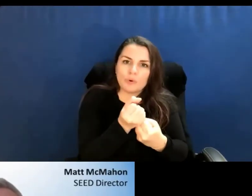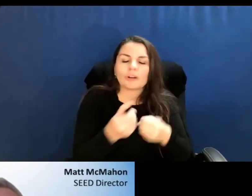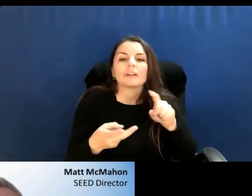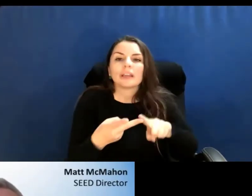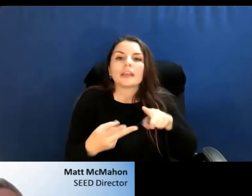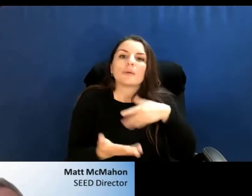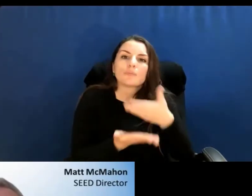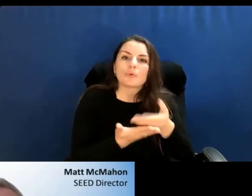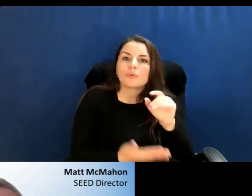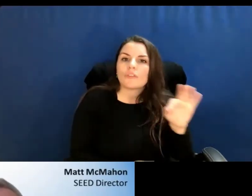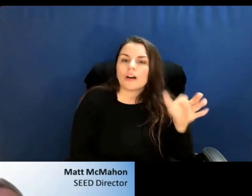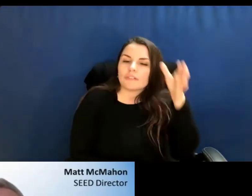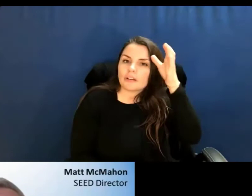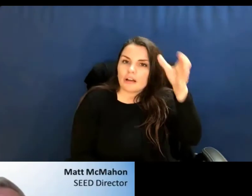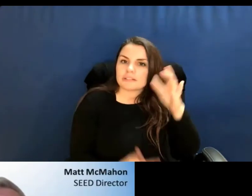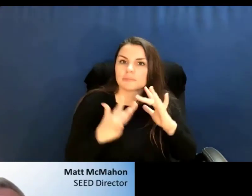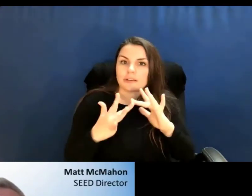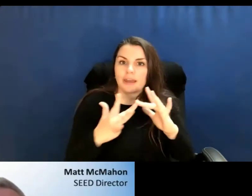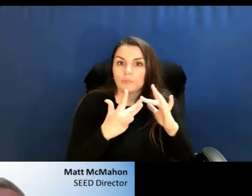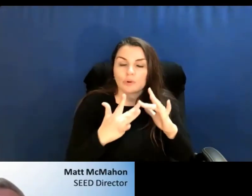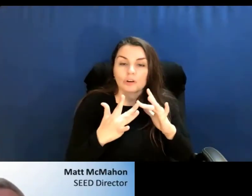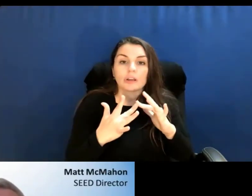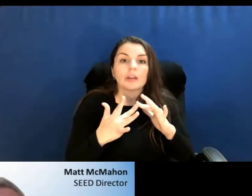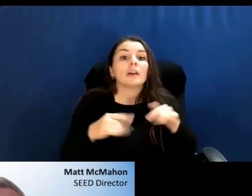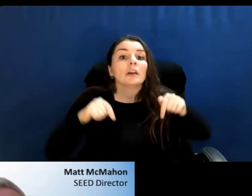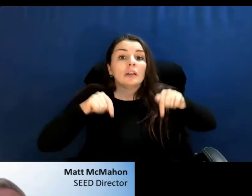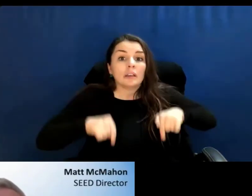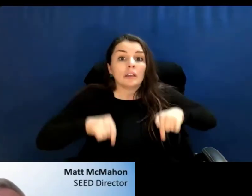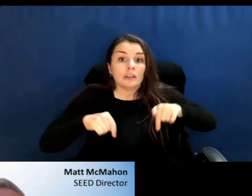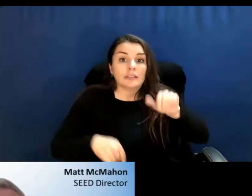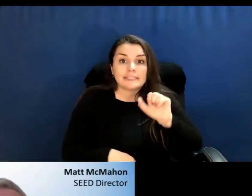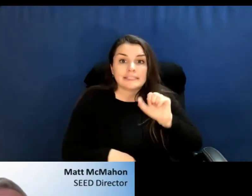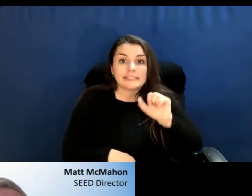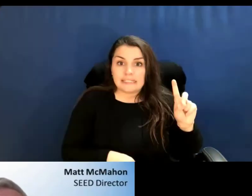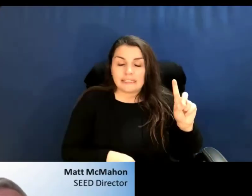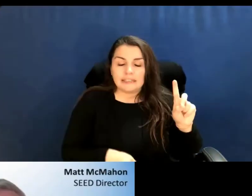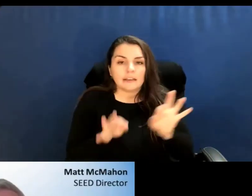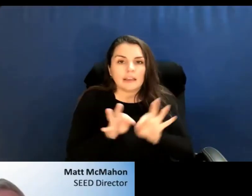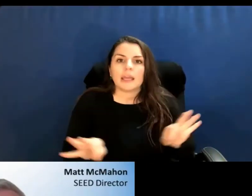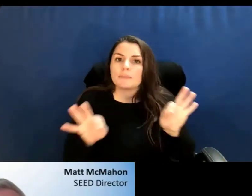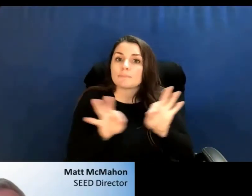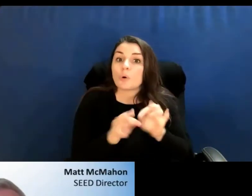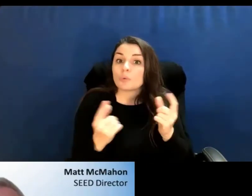One of the most important things that we do at SEED is, we strengthen the transition